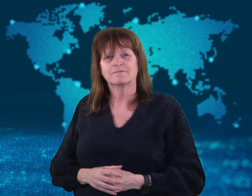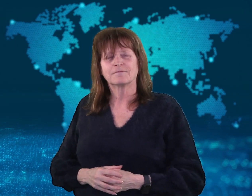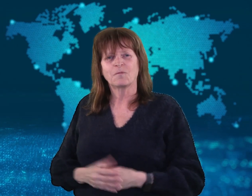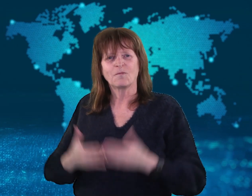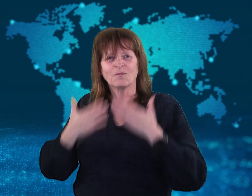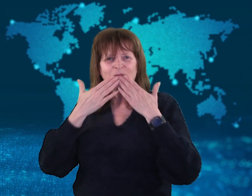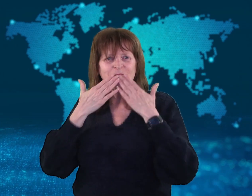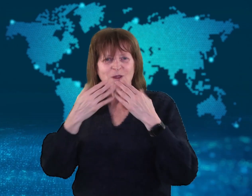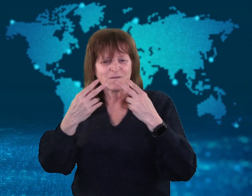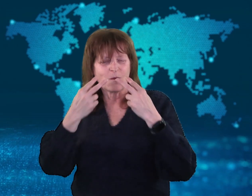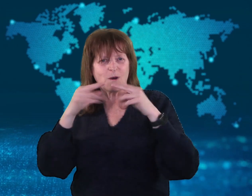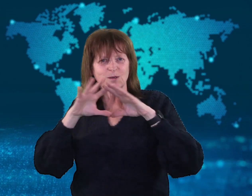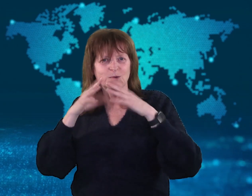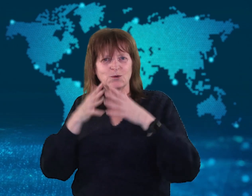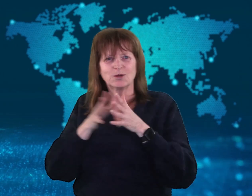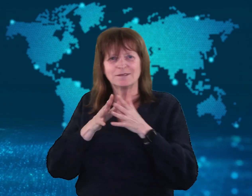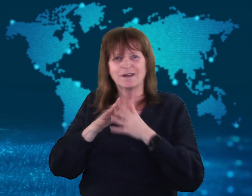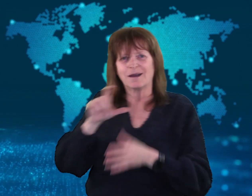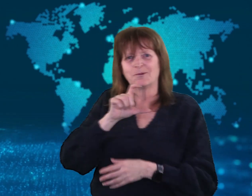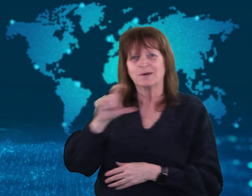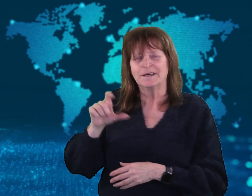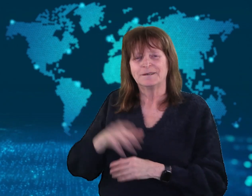Thank you for watching WorldSign Week.